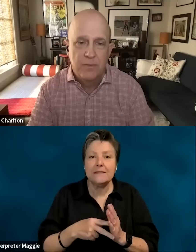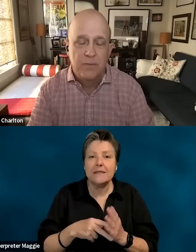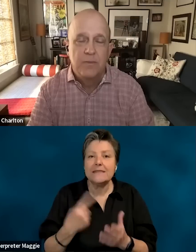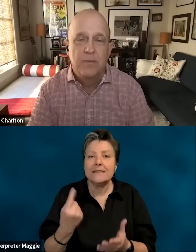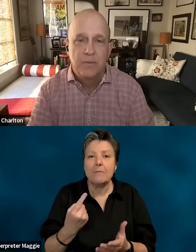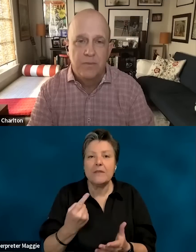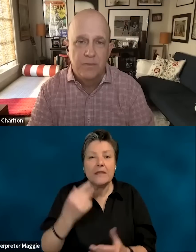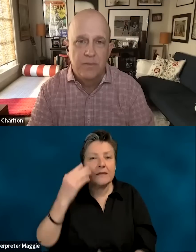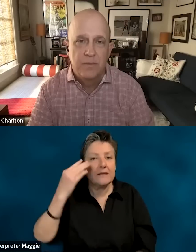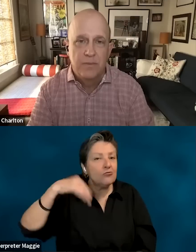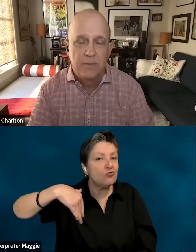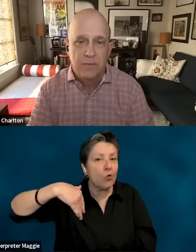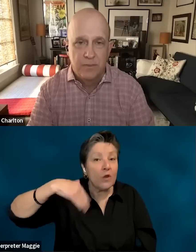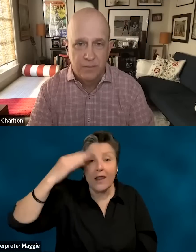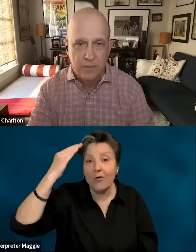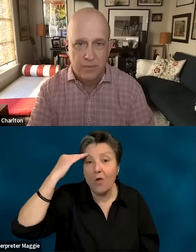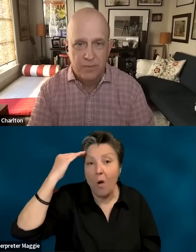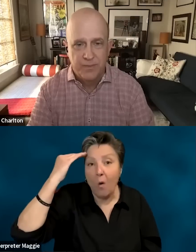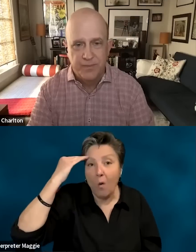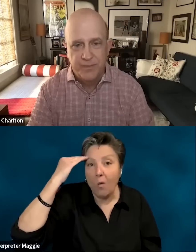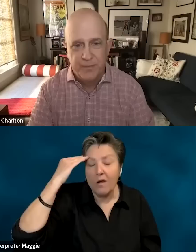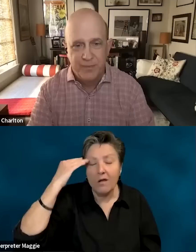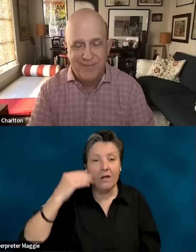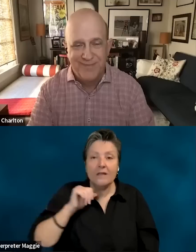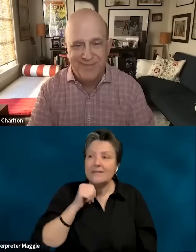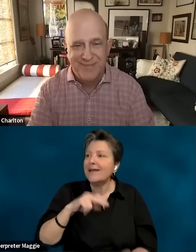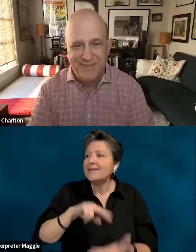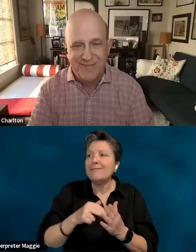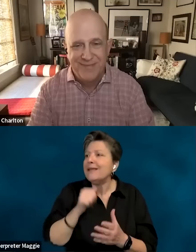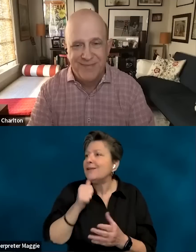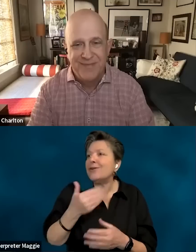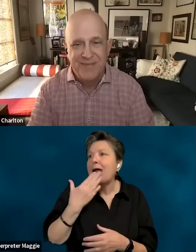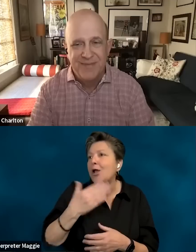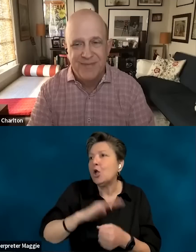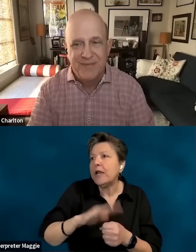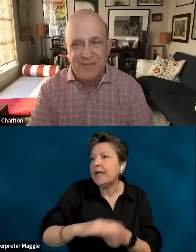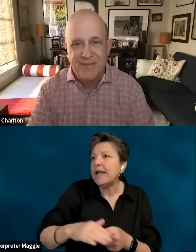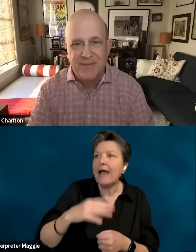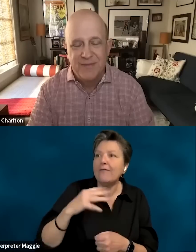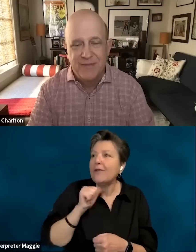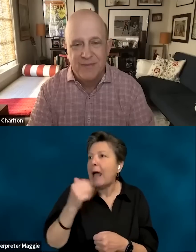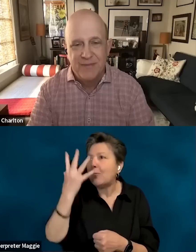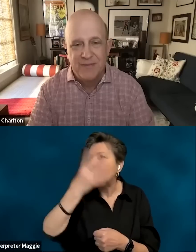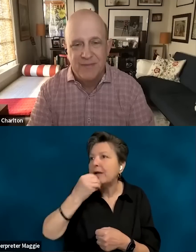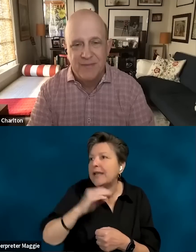So notice it doesn't mean that you're not good enough, you're not pretty enough, you're not whatever enough, it just means there's something you don't know.